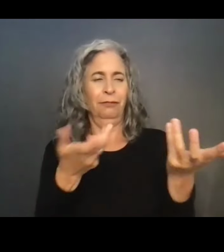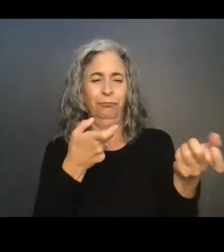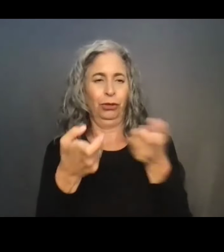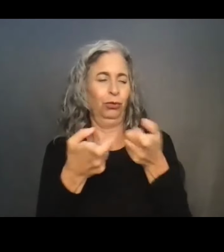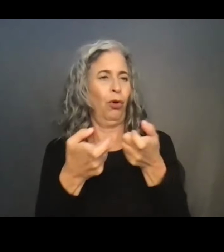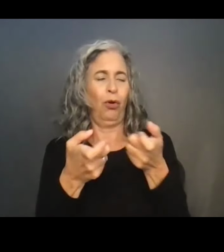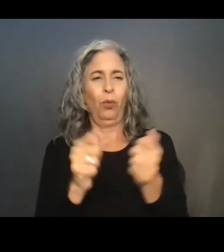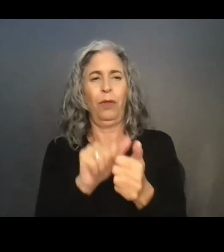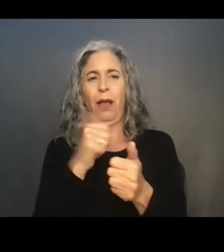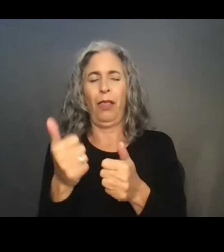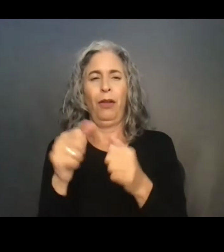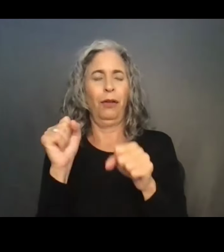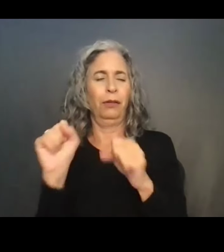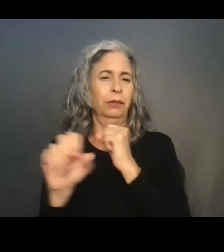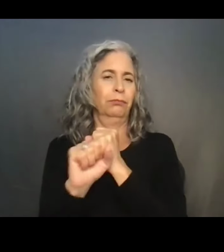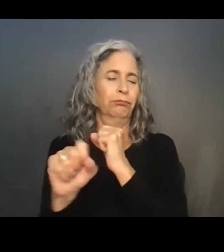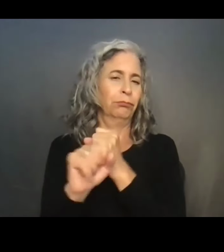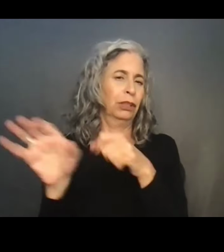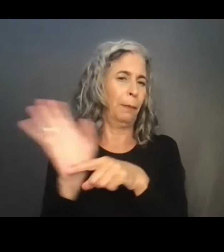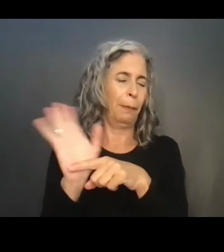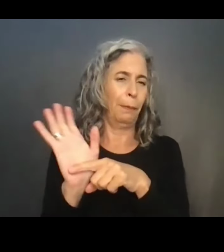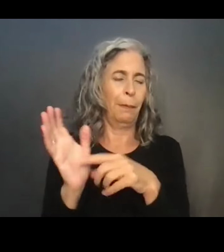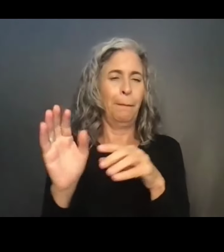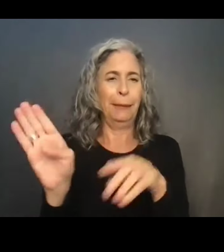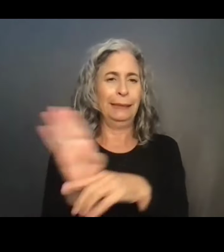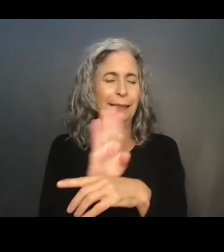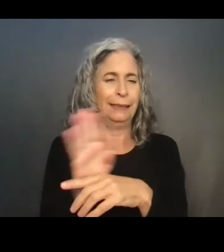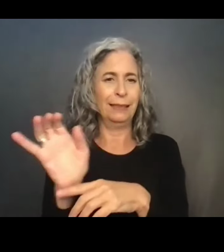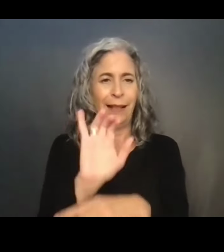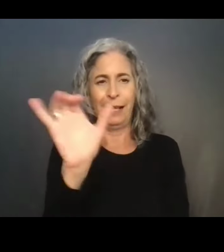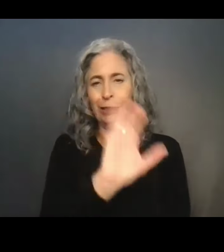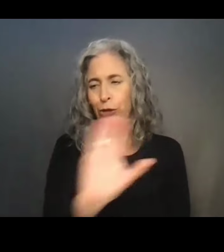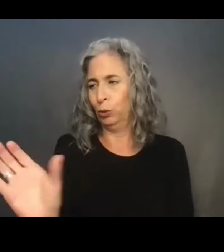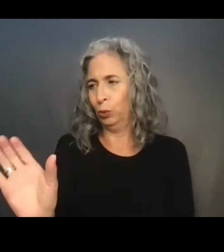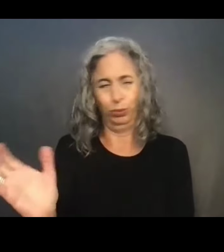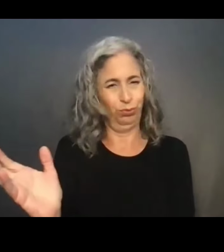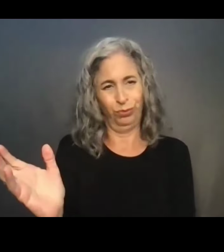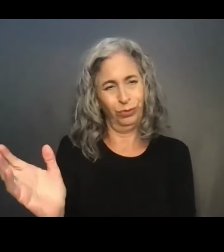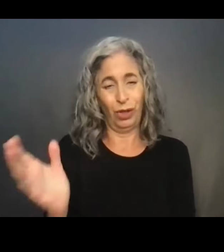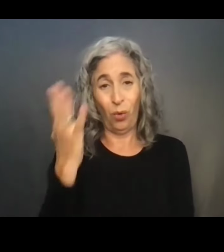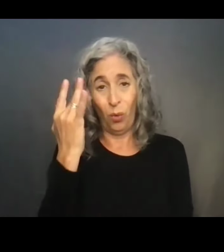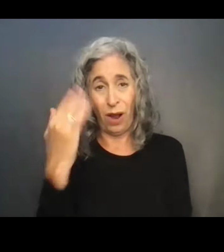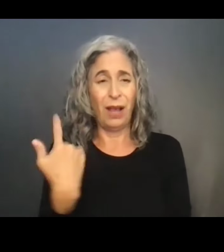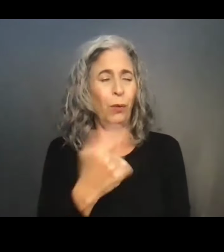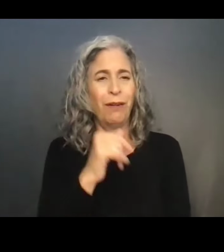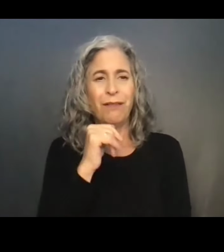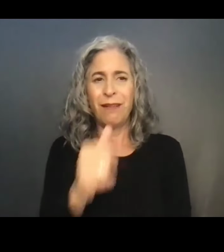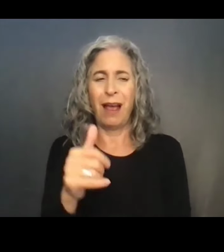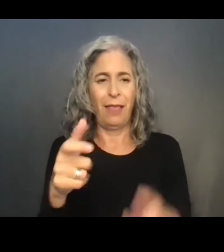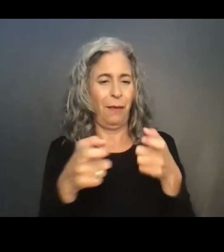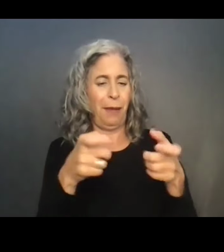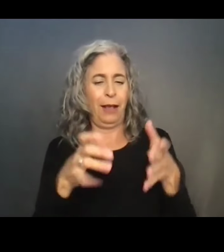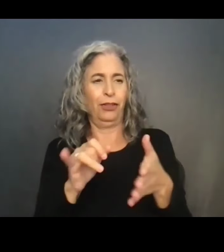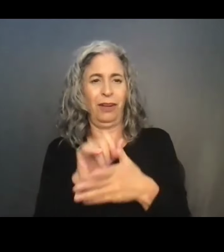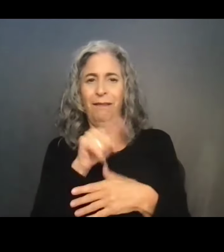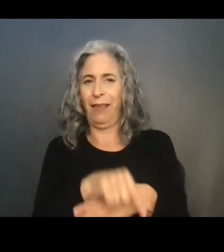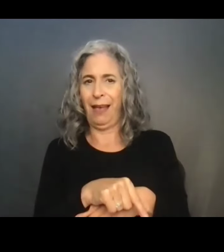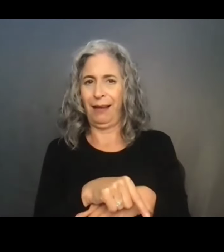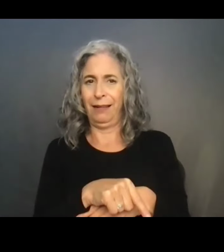these commercial products like Zoom. Because we're not the managers of that and a lot of the features